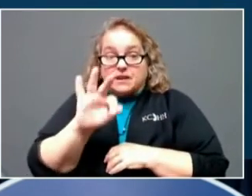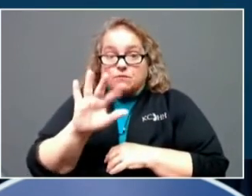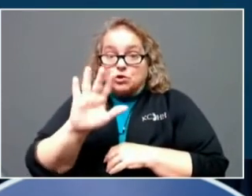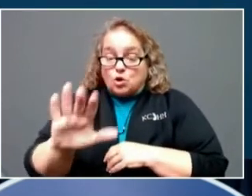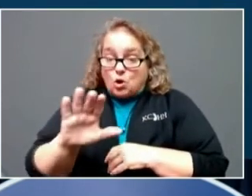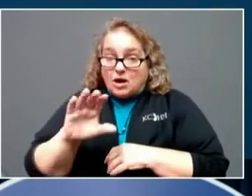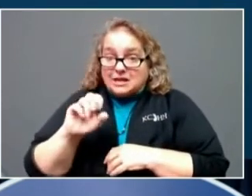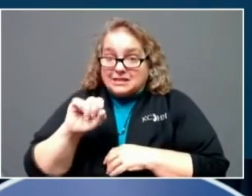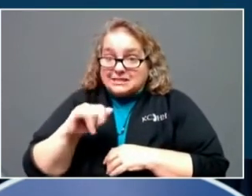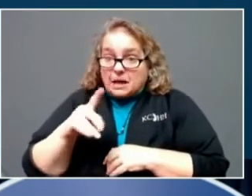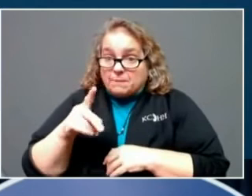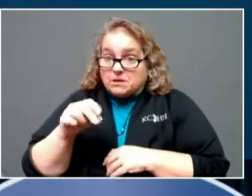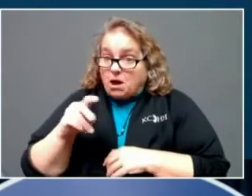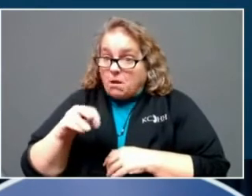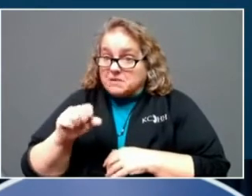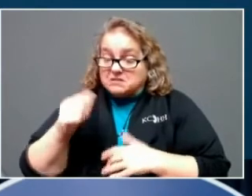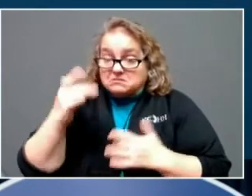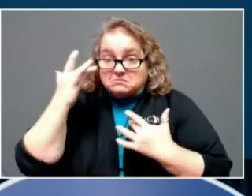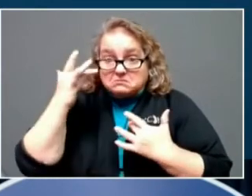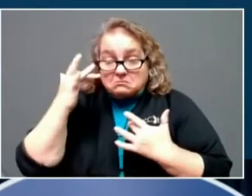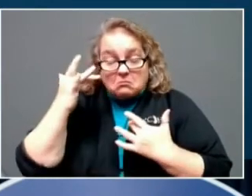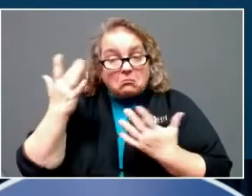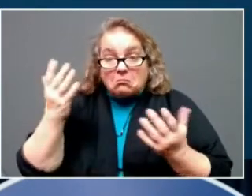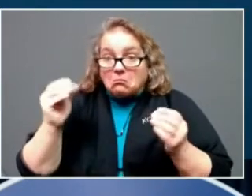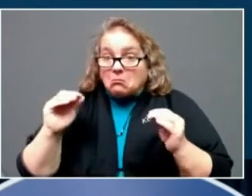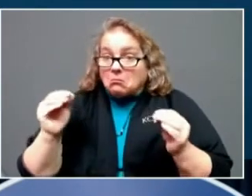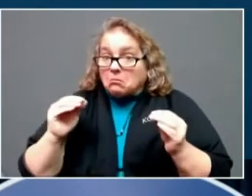say you have little sniffles on day one and two, you get a test, You're